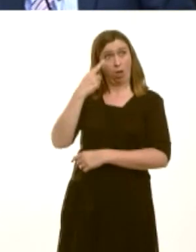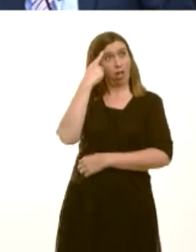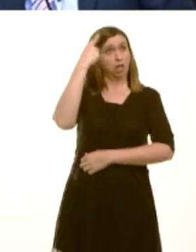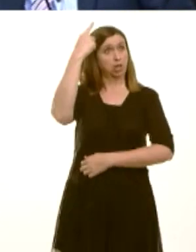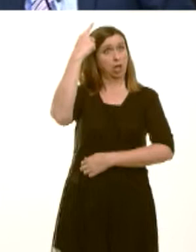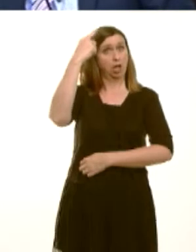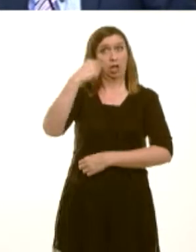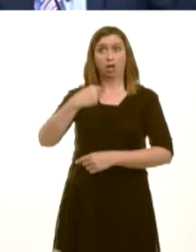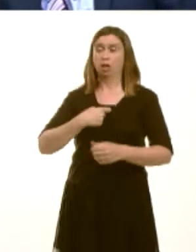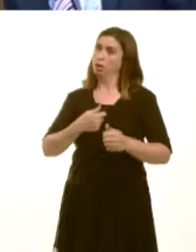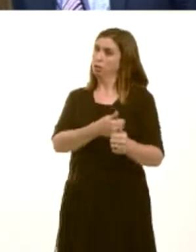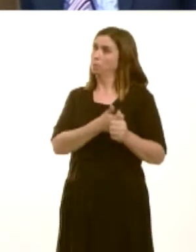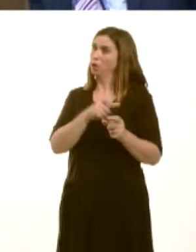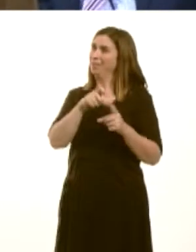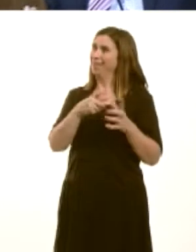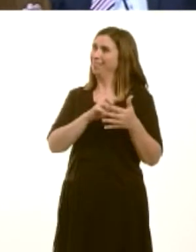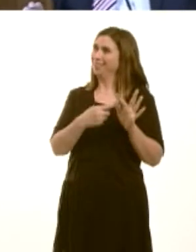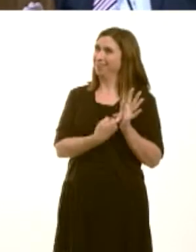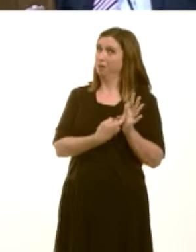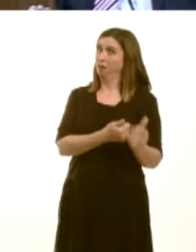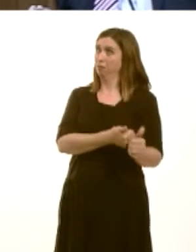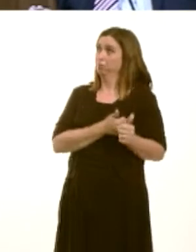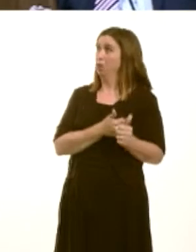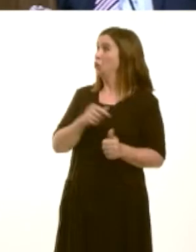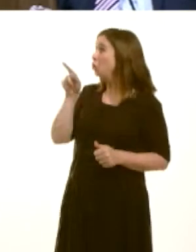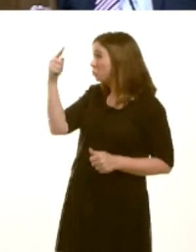I acknowledge, but I can tell you now, if he thinks that his party was going to deliver